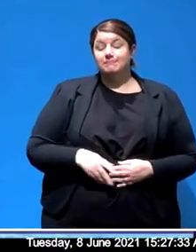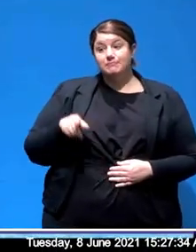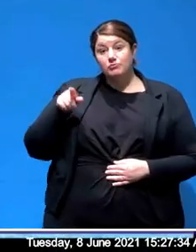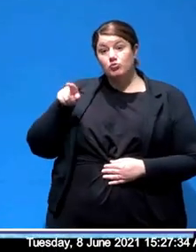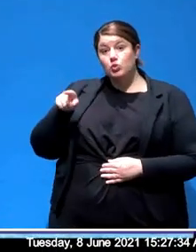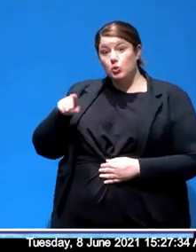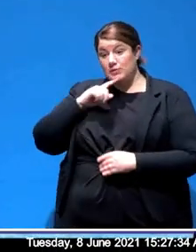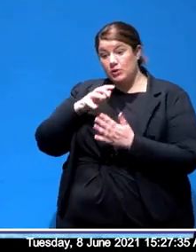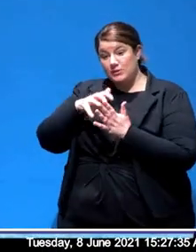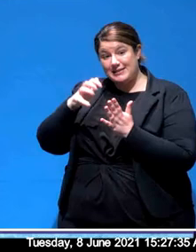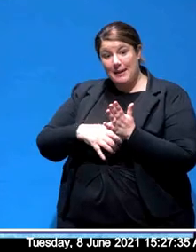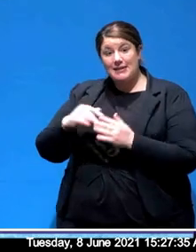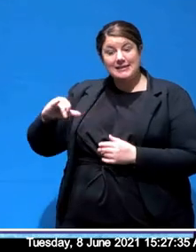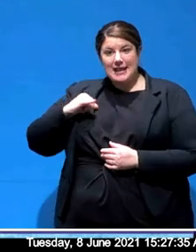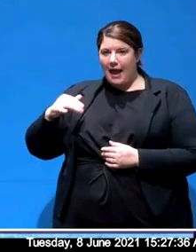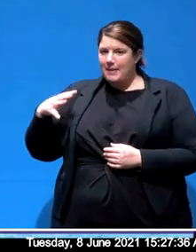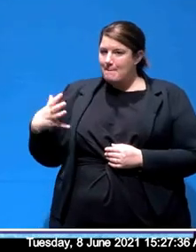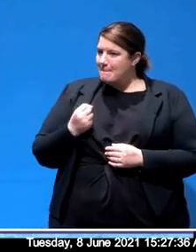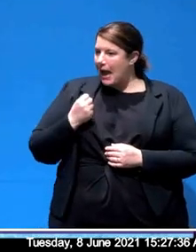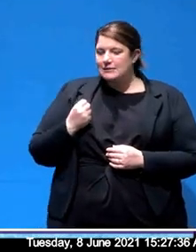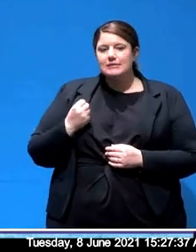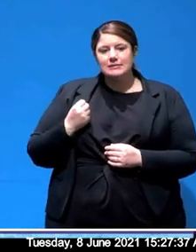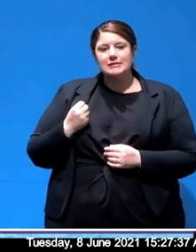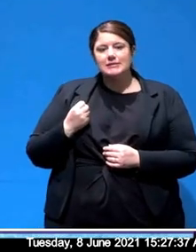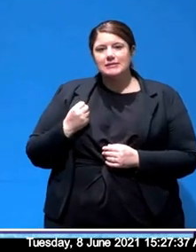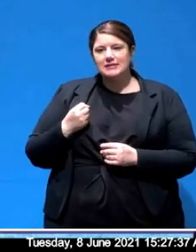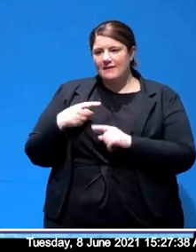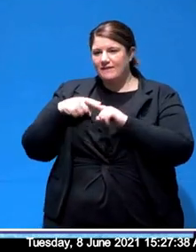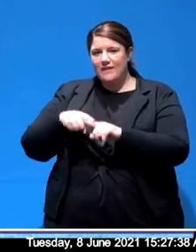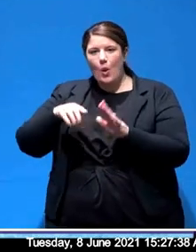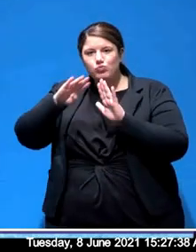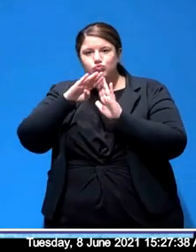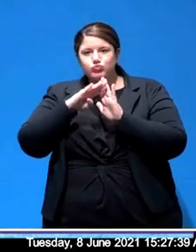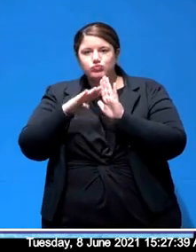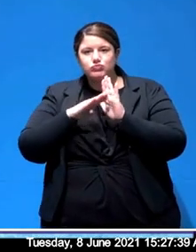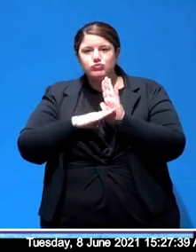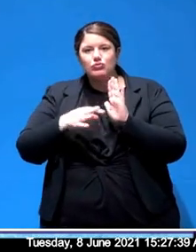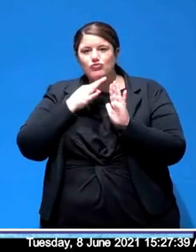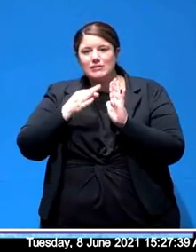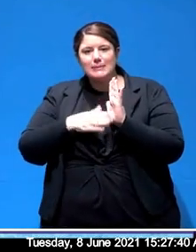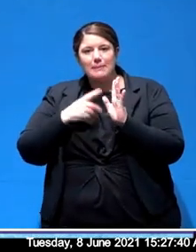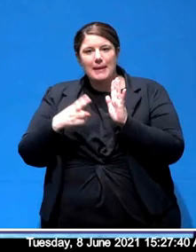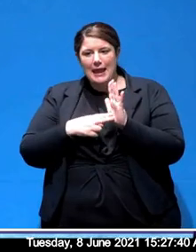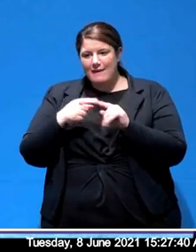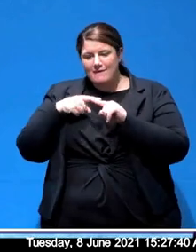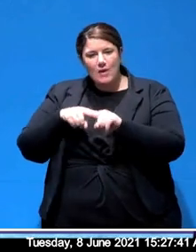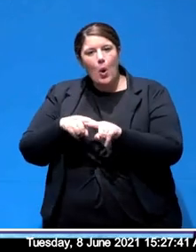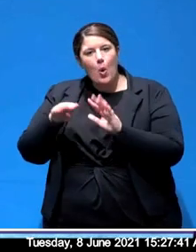report in accordance with the various RiskMan manuals. Do you recall giving that evidence? Yes. That's at paragraph 26.